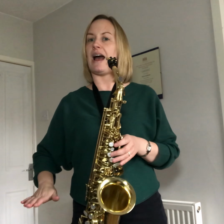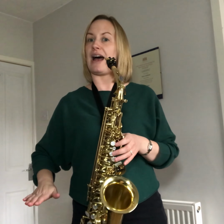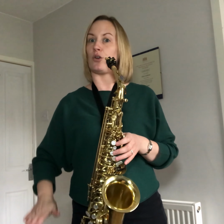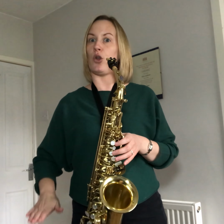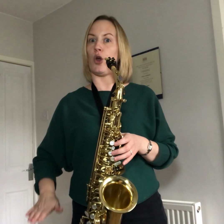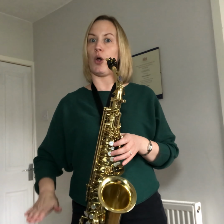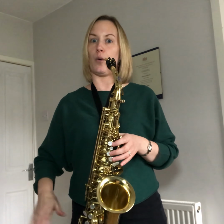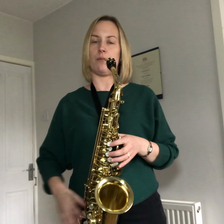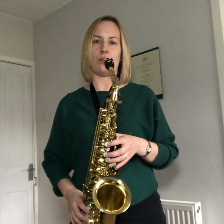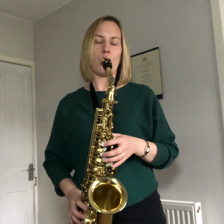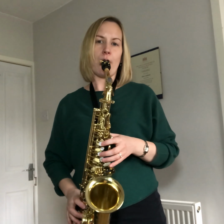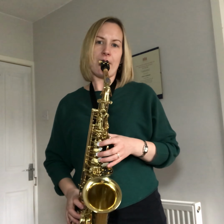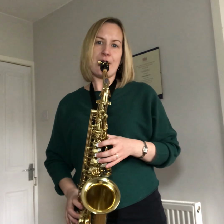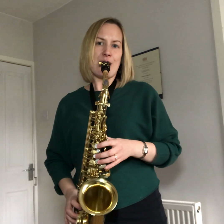And low